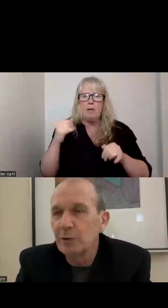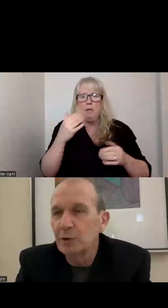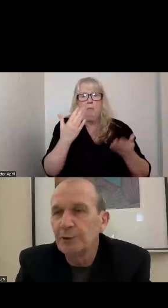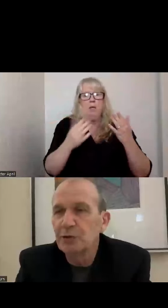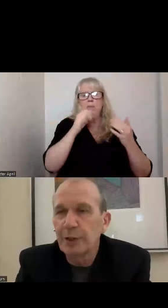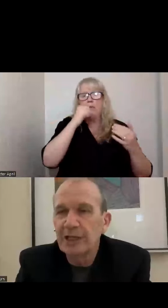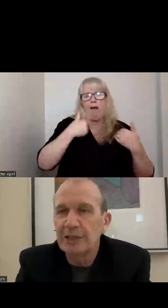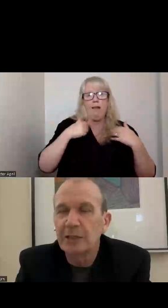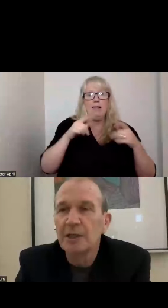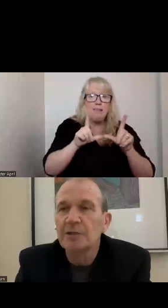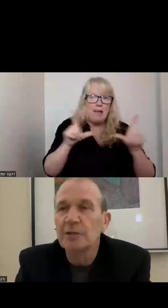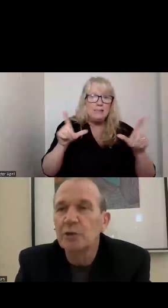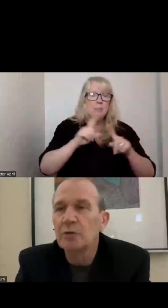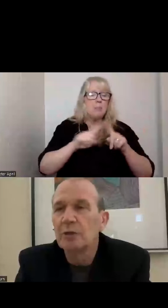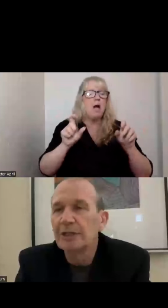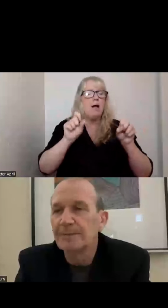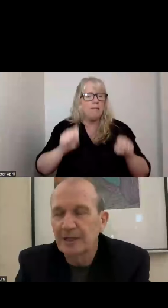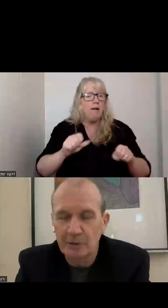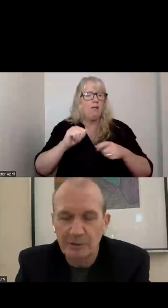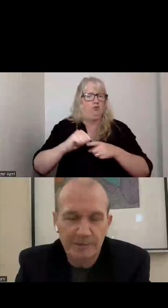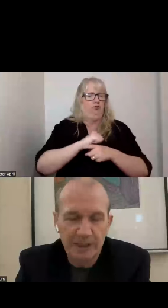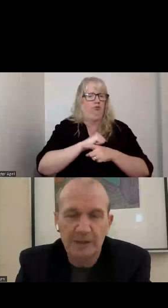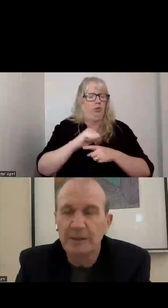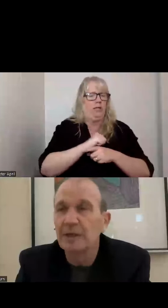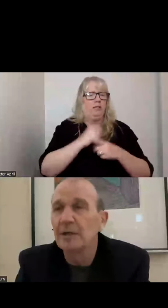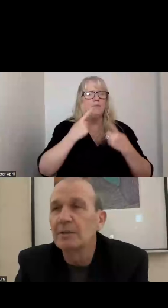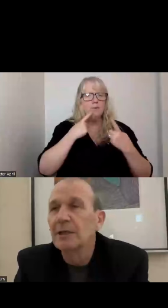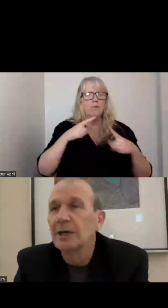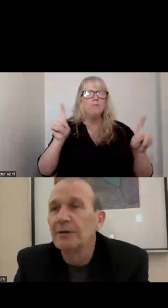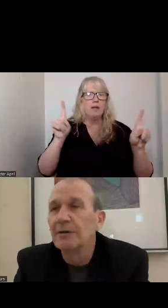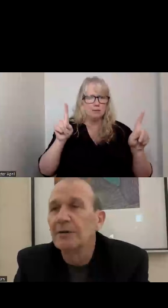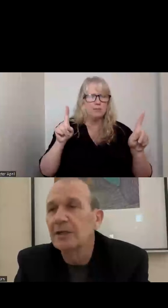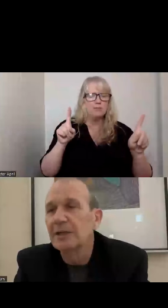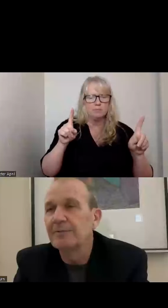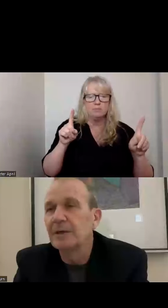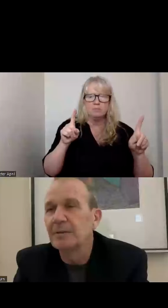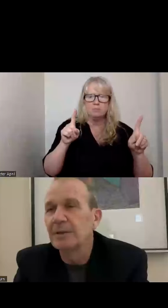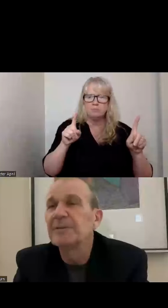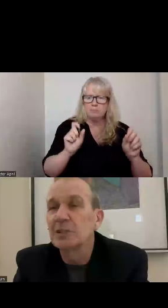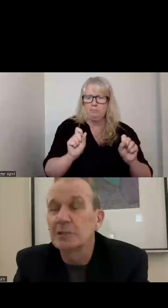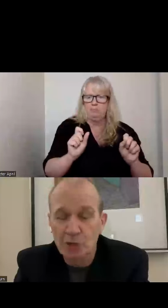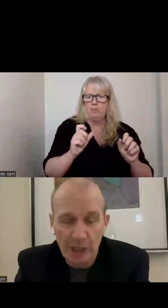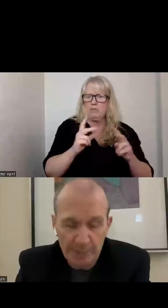BUT COULD BE TRAINED TO DO AN EFFECTIVE AND VERY EFFICIENT JOB.